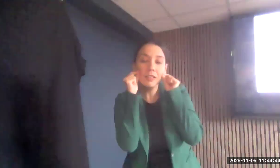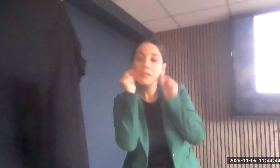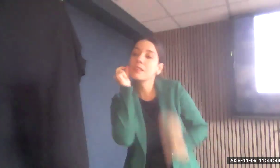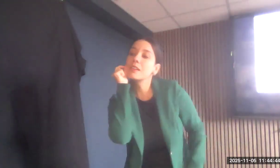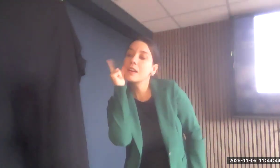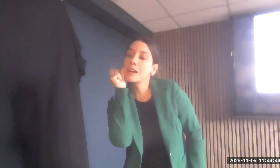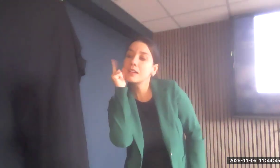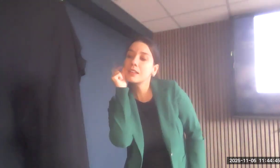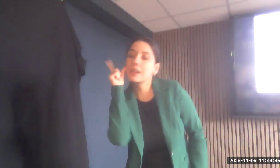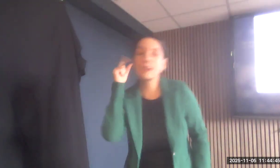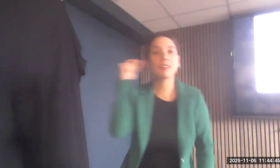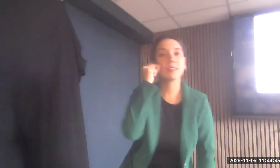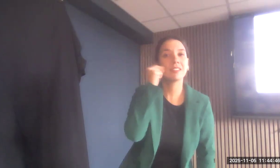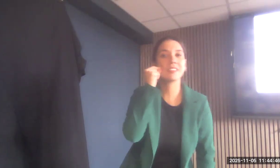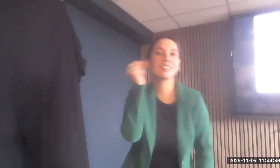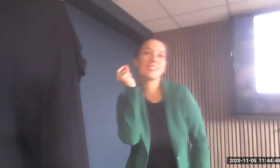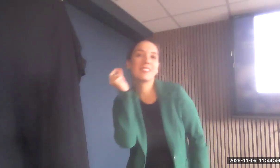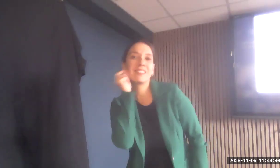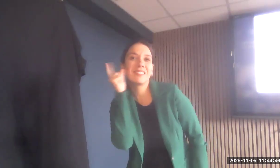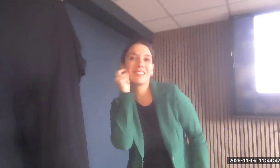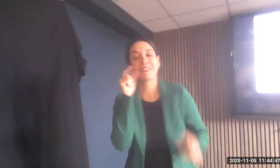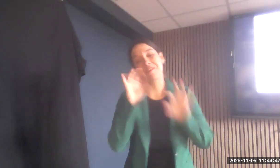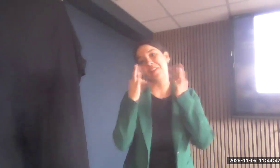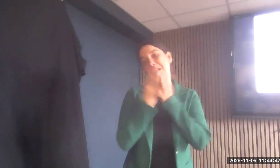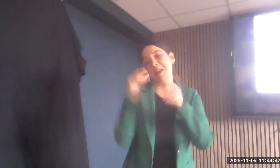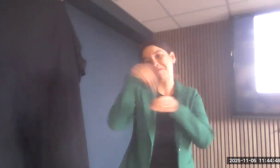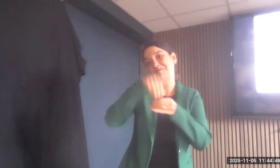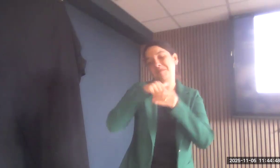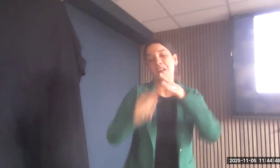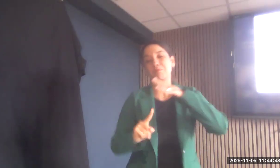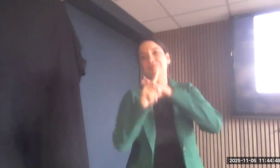And I wonder if this has been reduced down in some way.